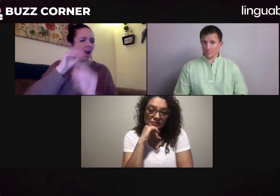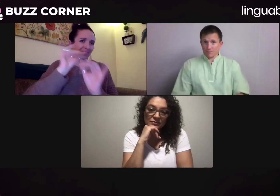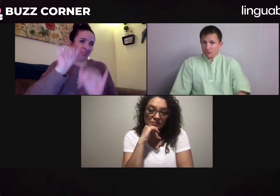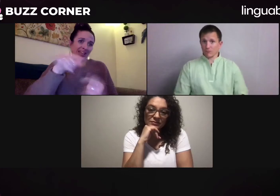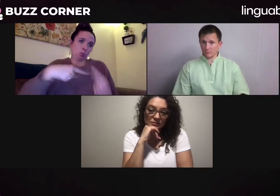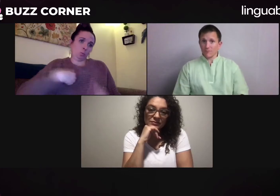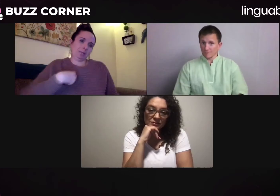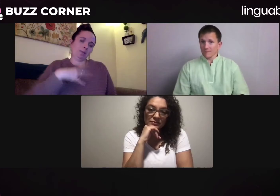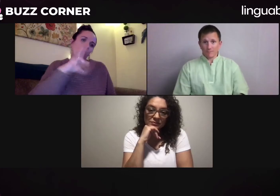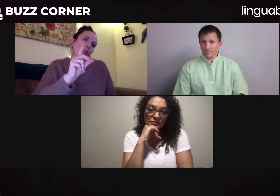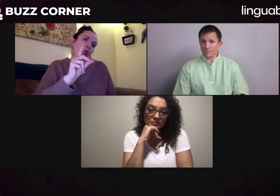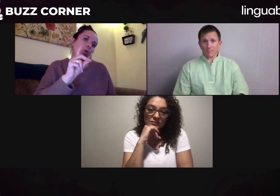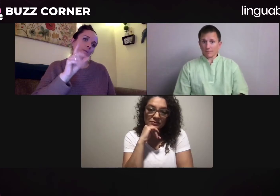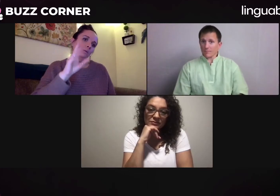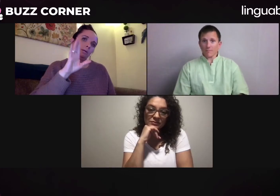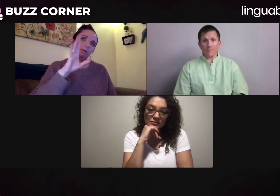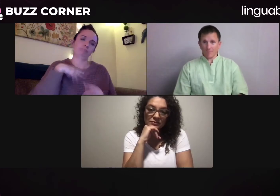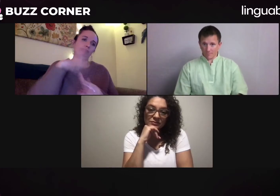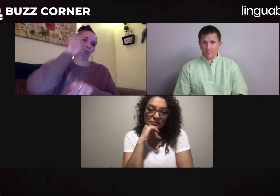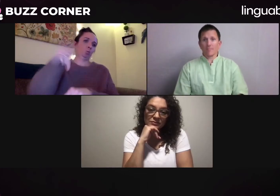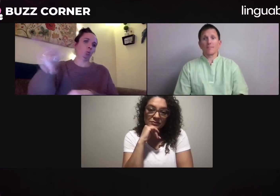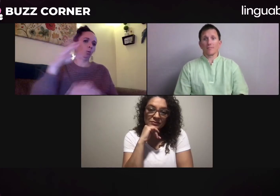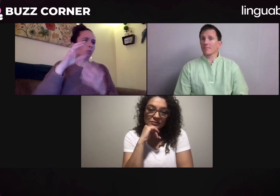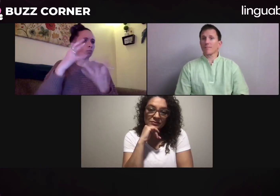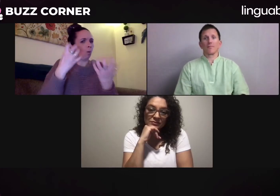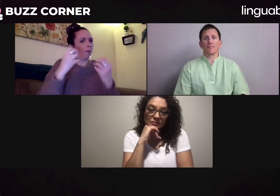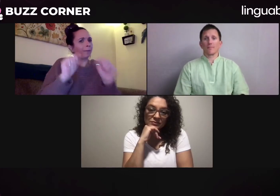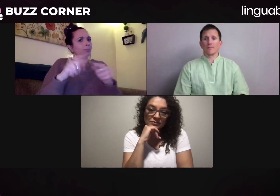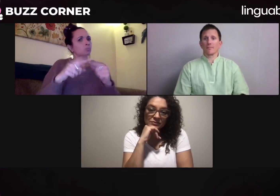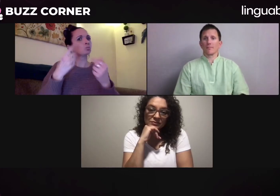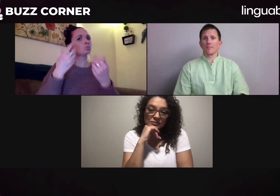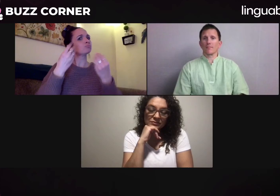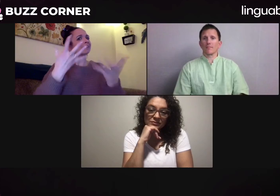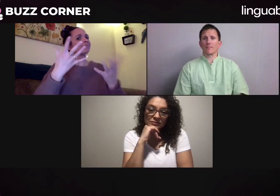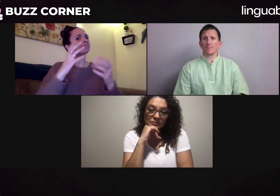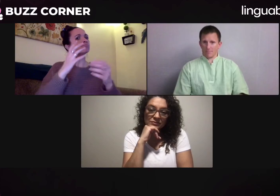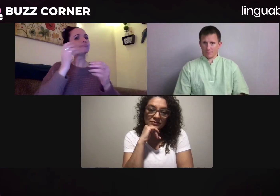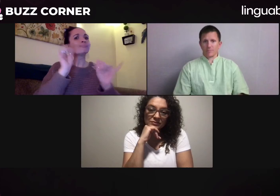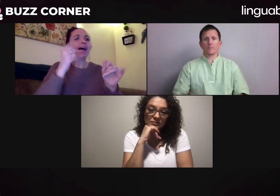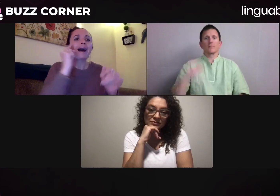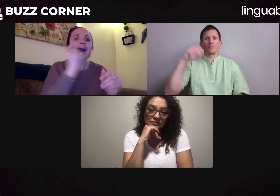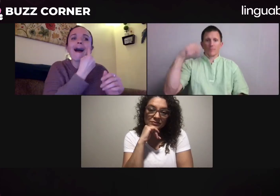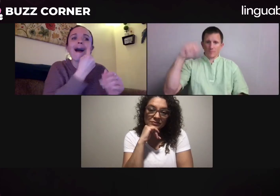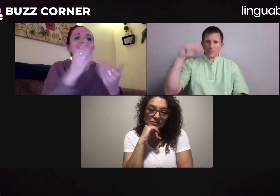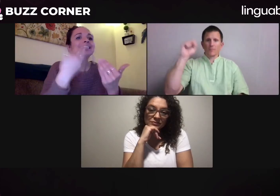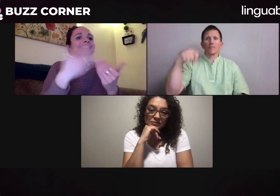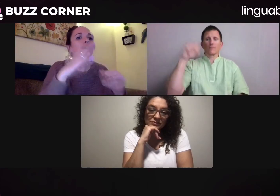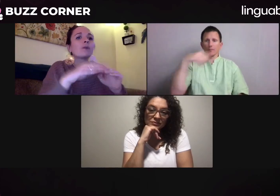I think it would just make it easier